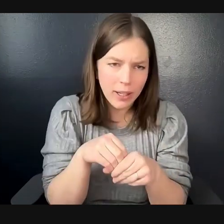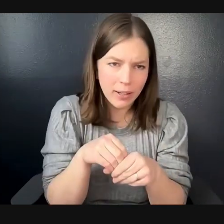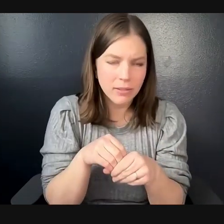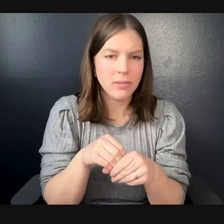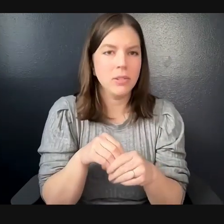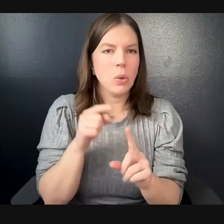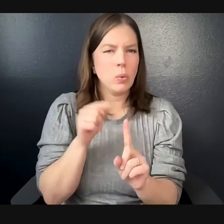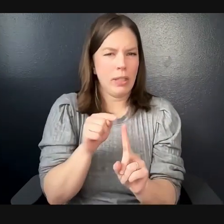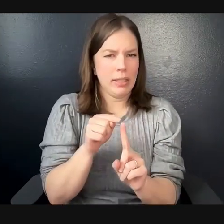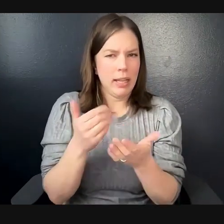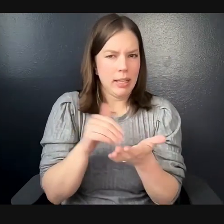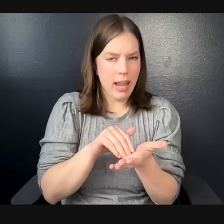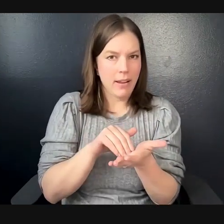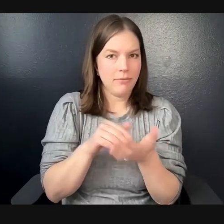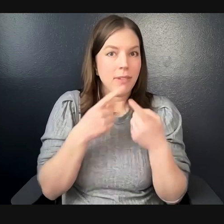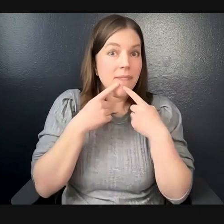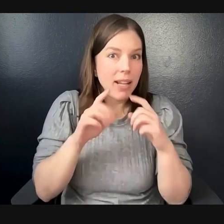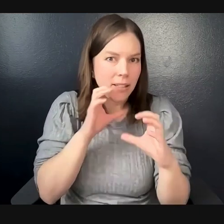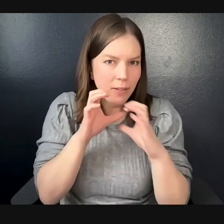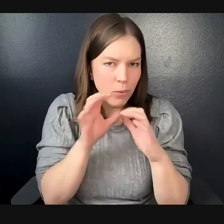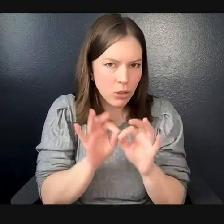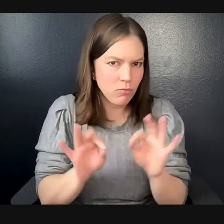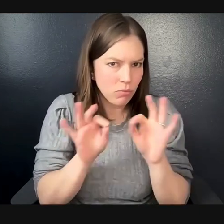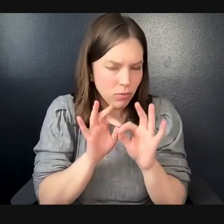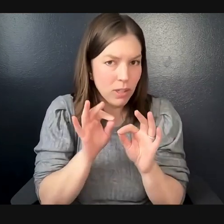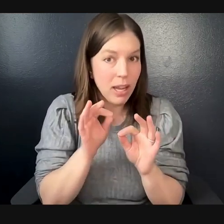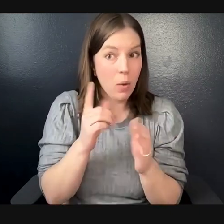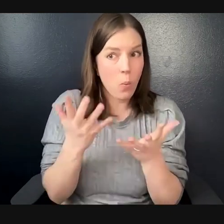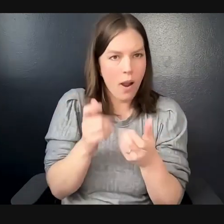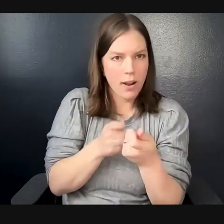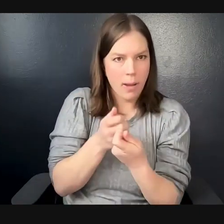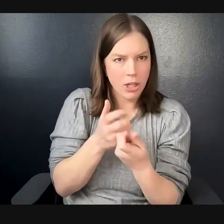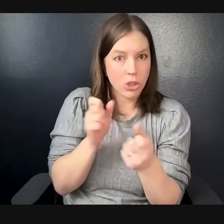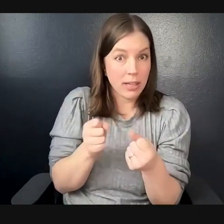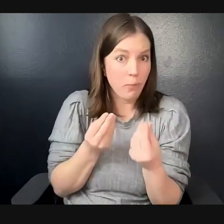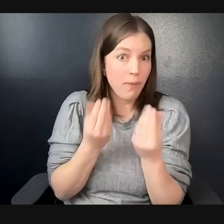are not included. So, again, we're looking at the word "effective" communication,